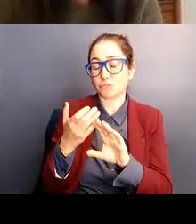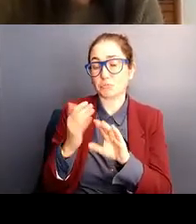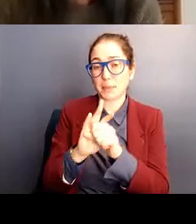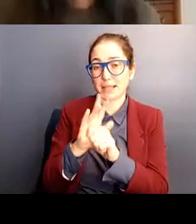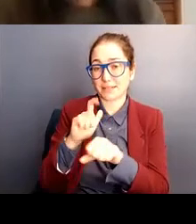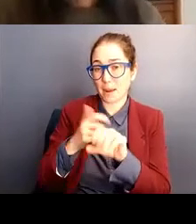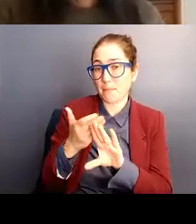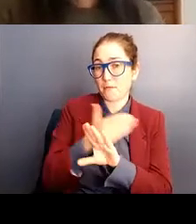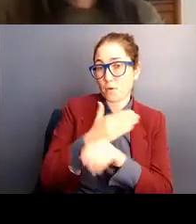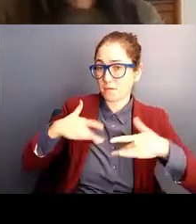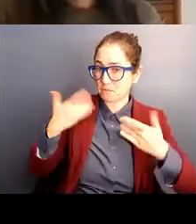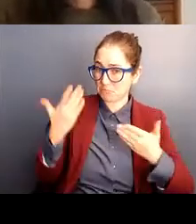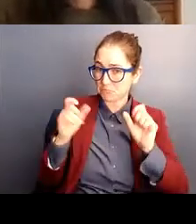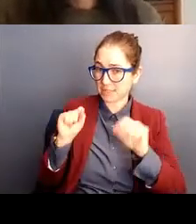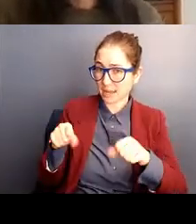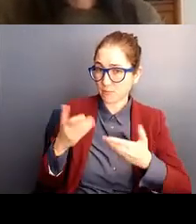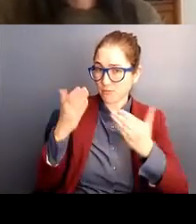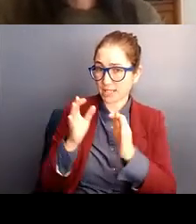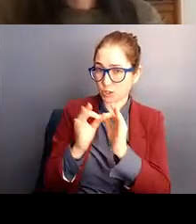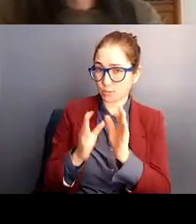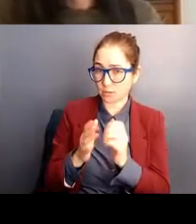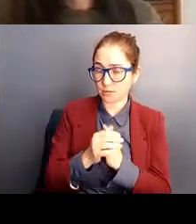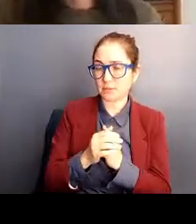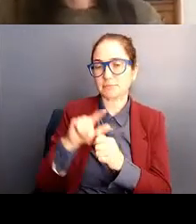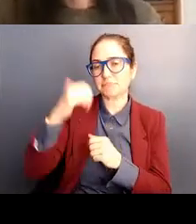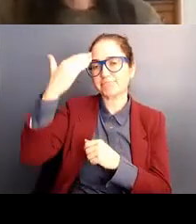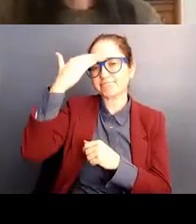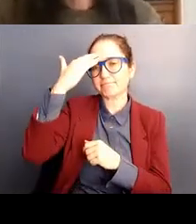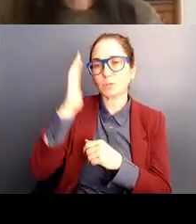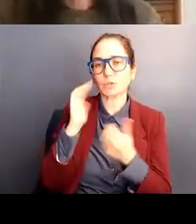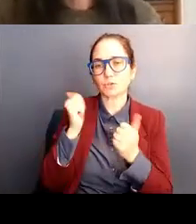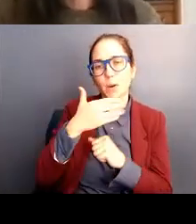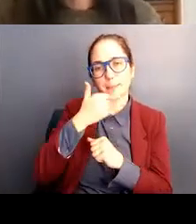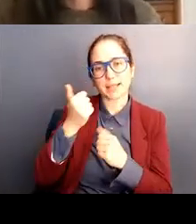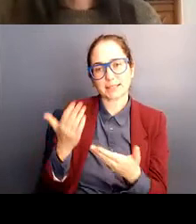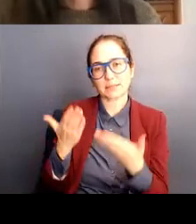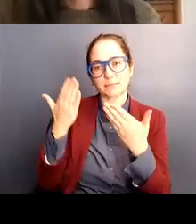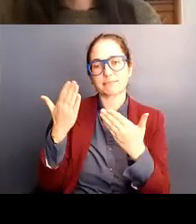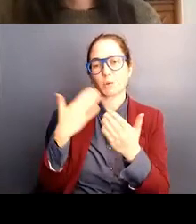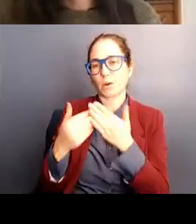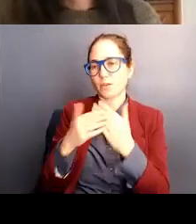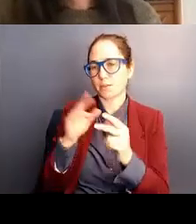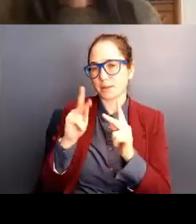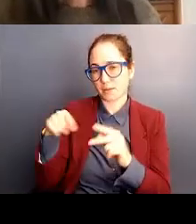it. So you want to be aware that you should be trying your best to provide whatever people are asking for.